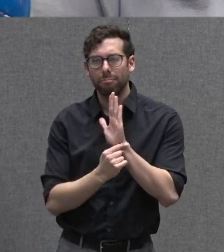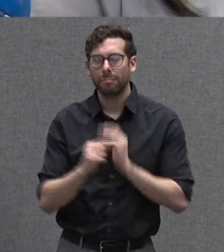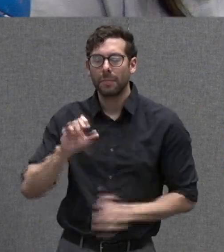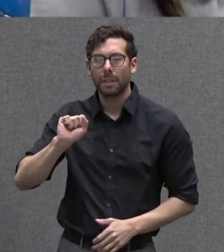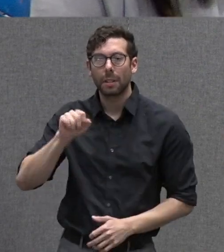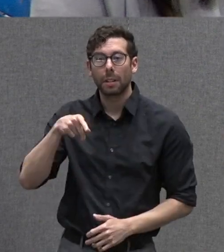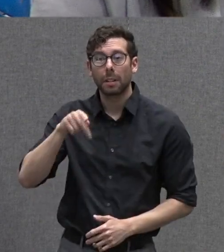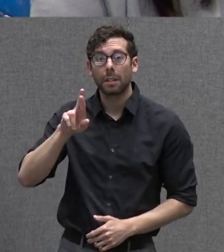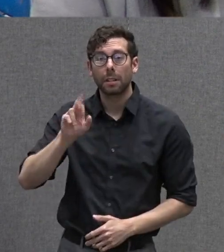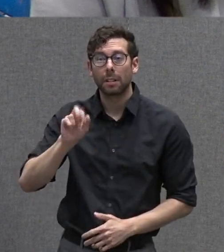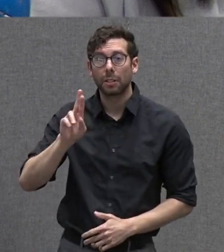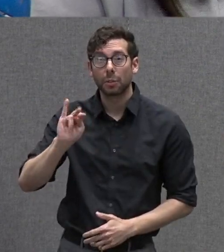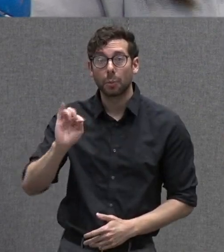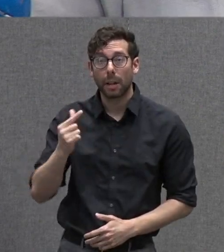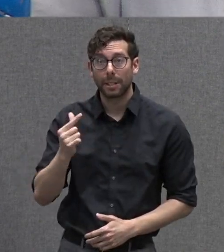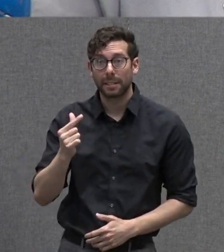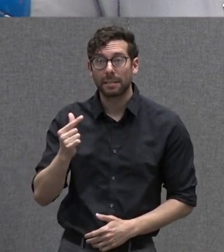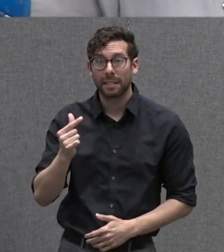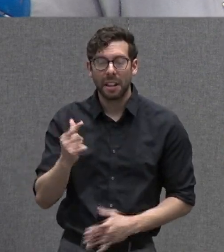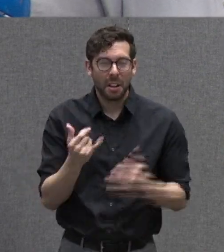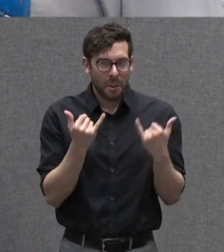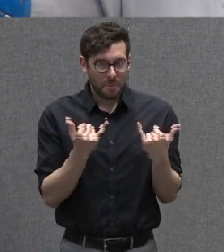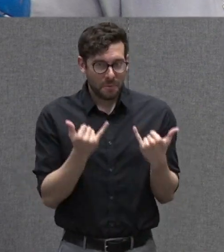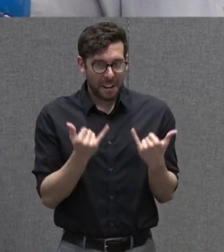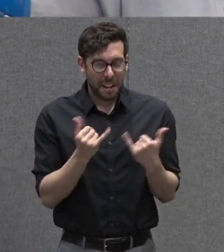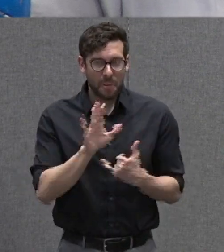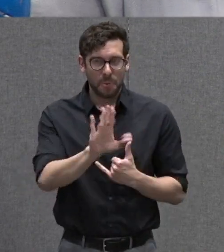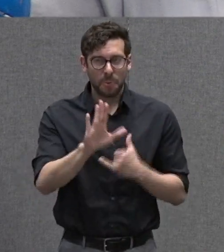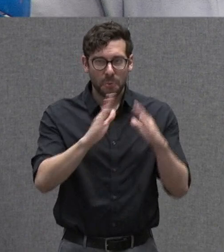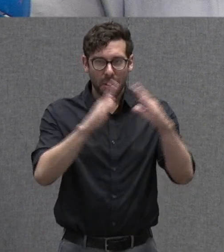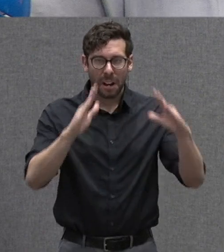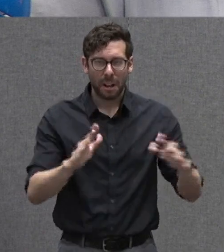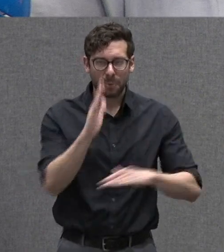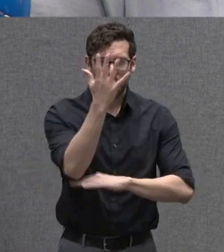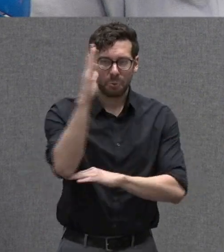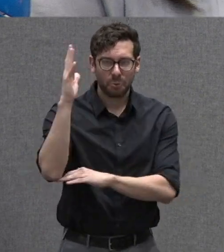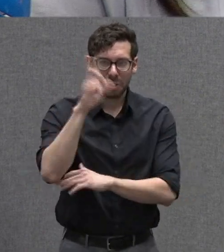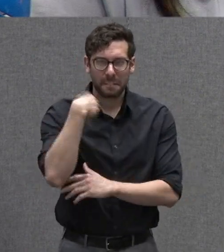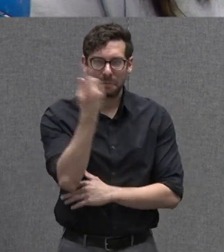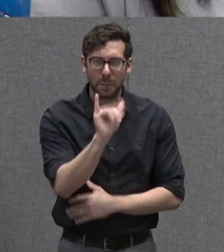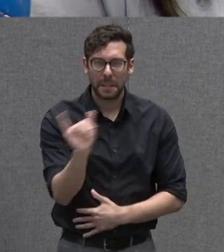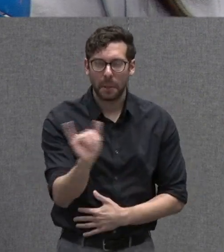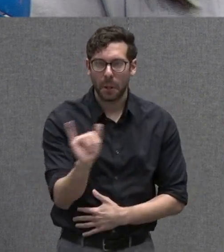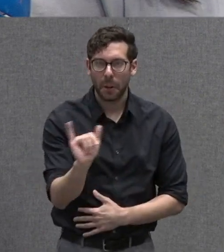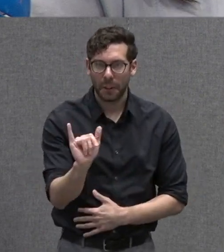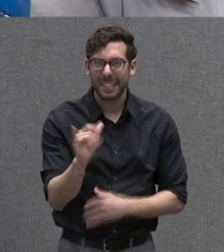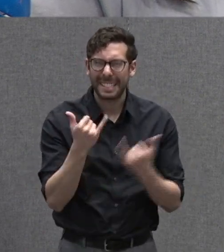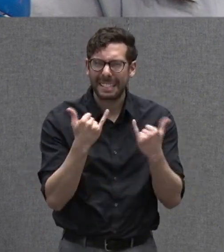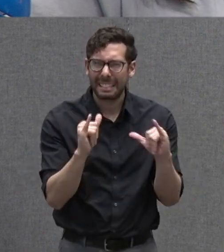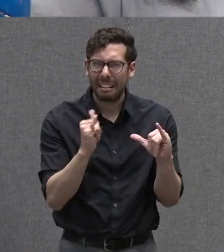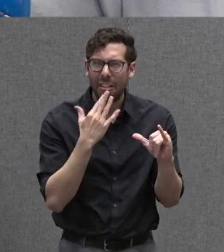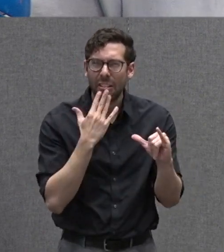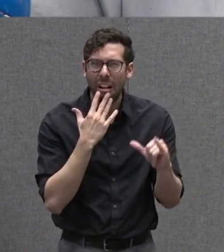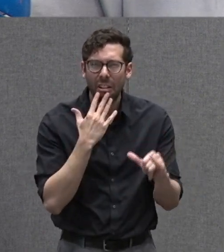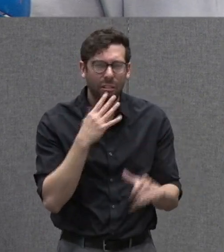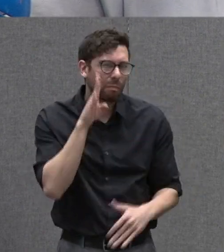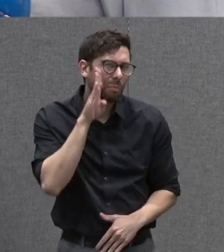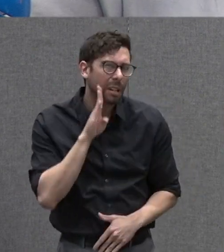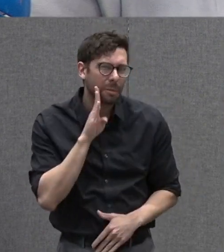at your house. They still look very brown. But if you look really close,